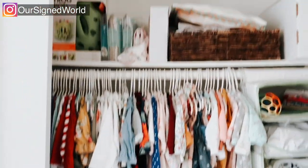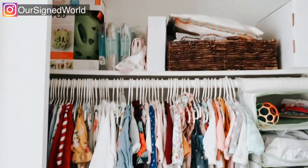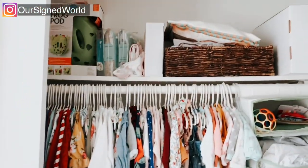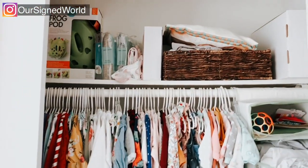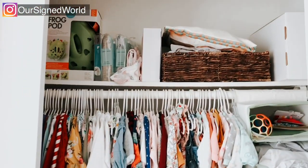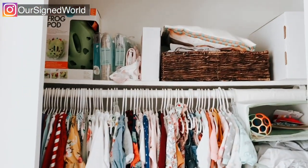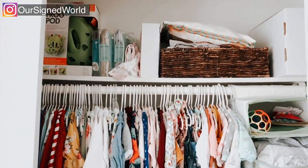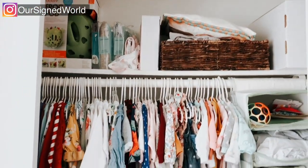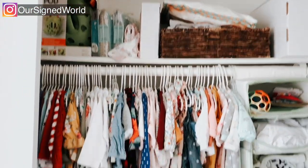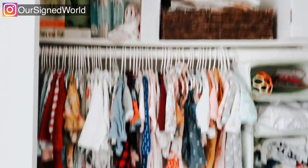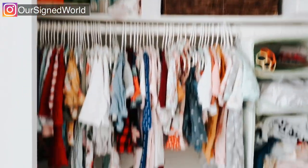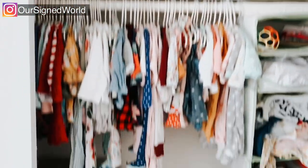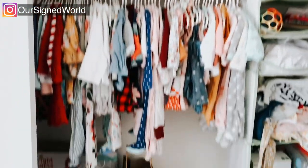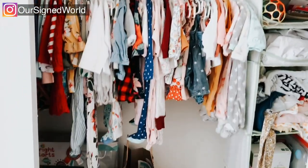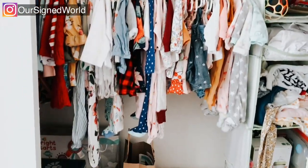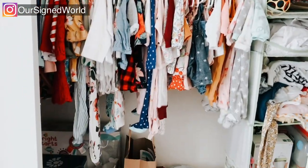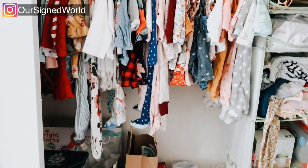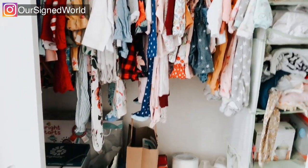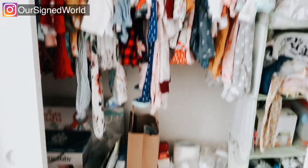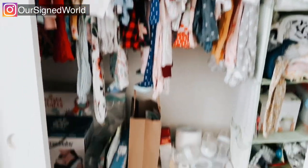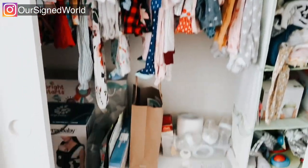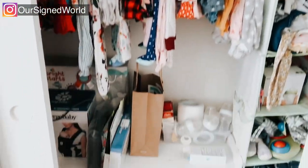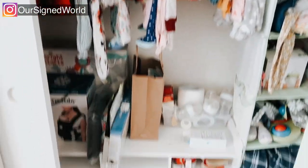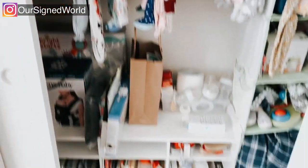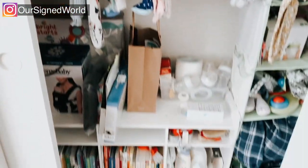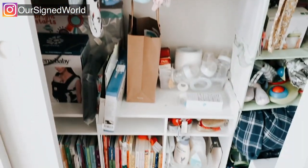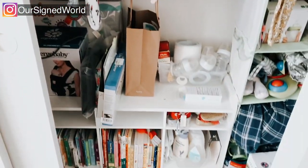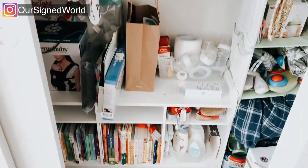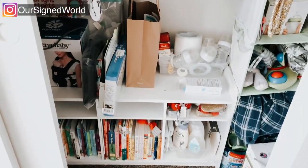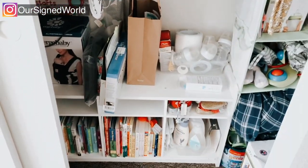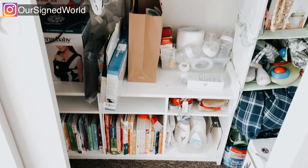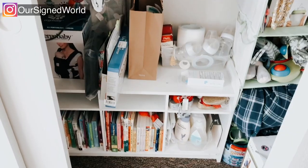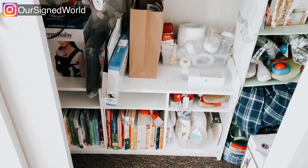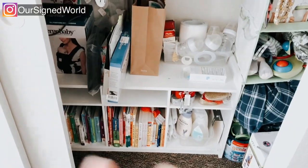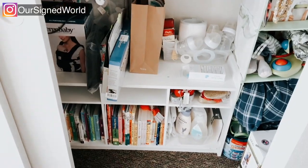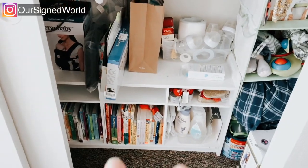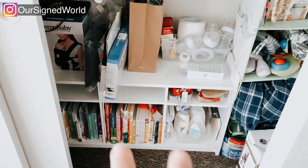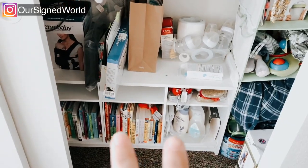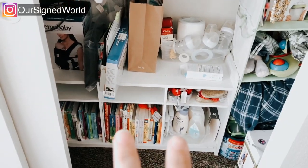It's a work in progress. But everything that needs to be done, is DONE!